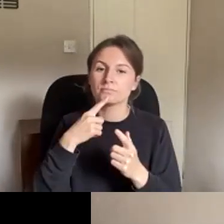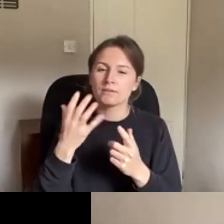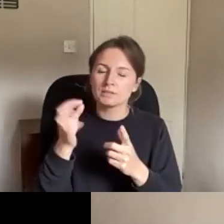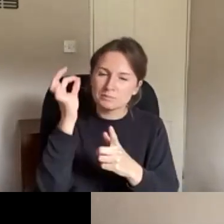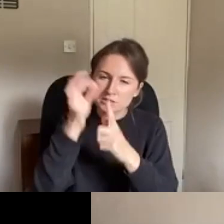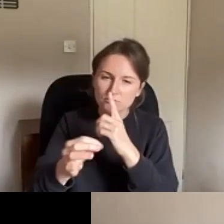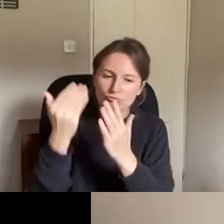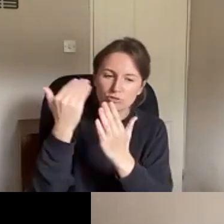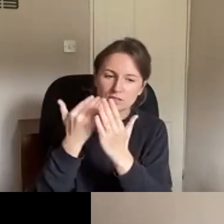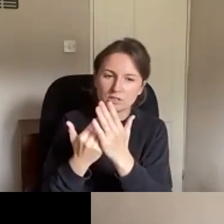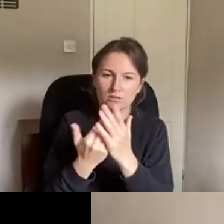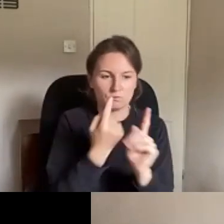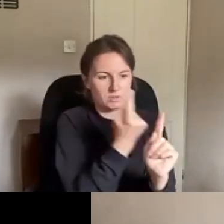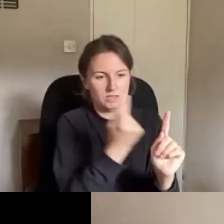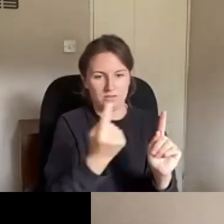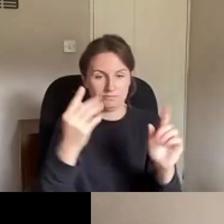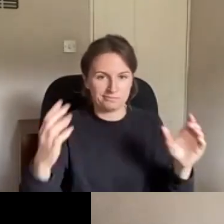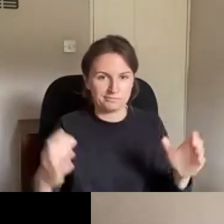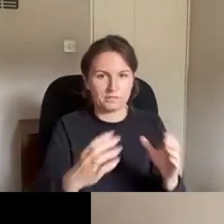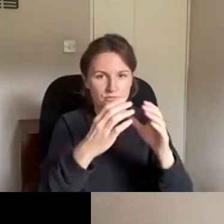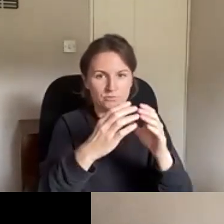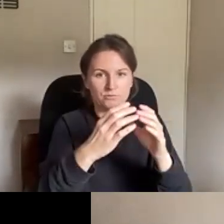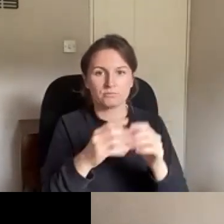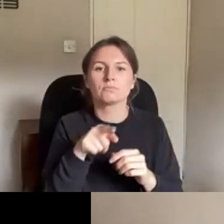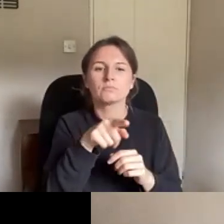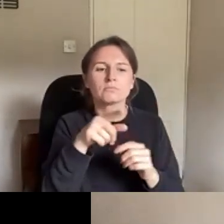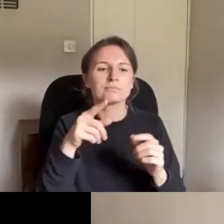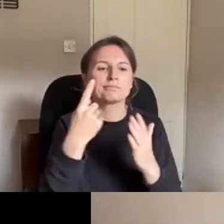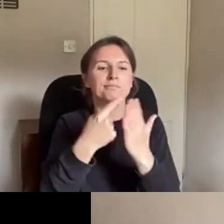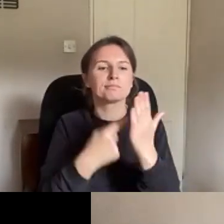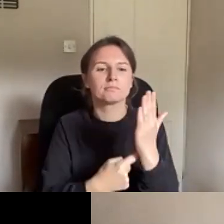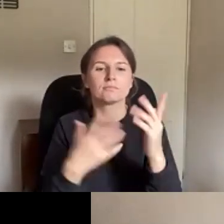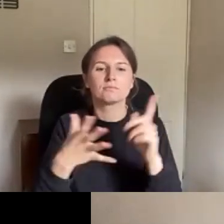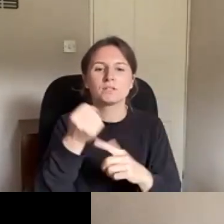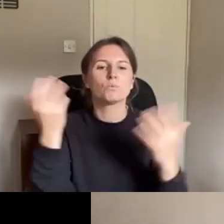and they're available on the category page.